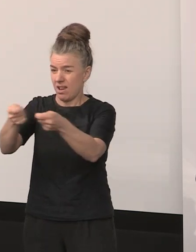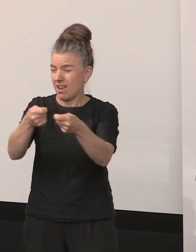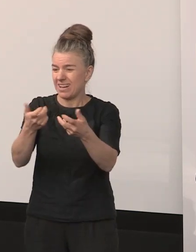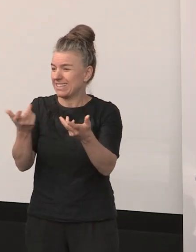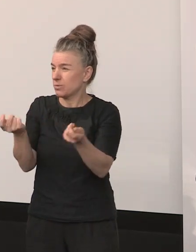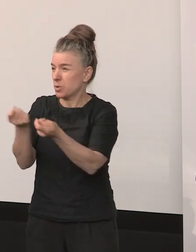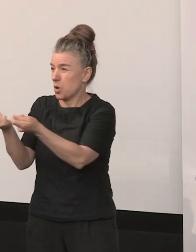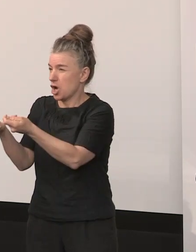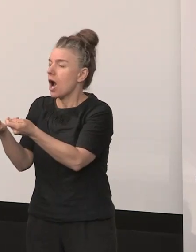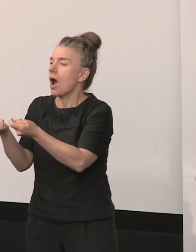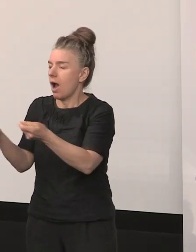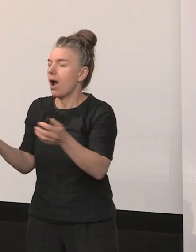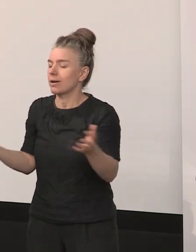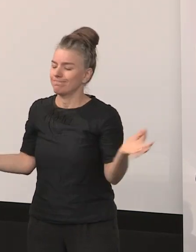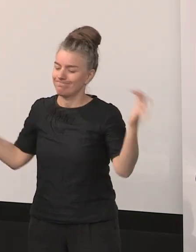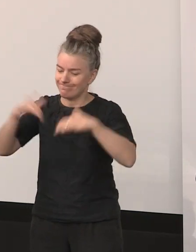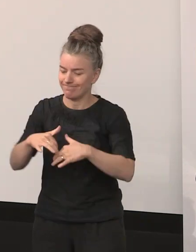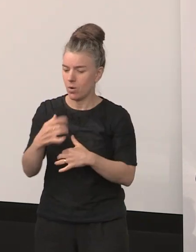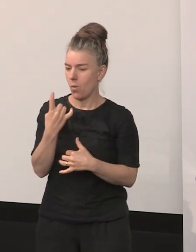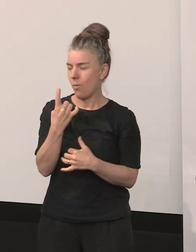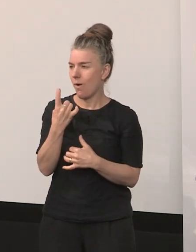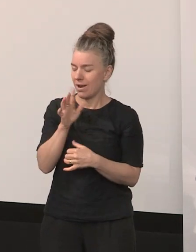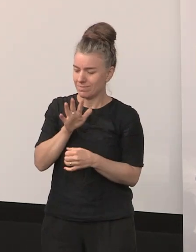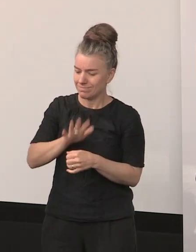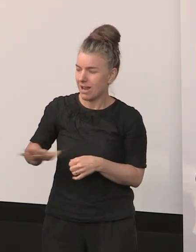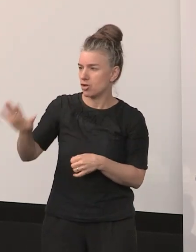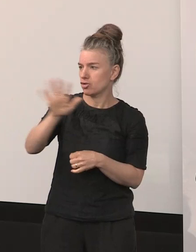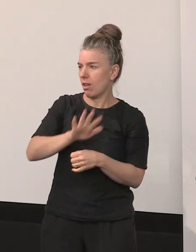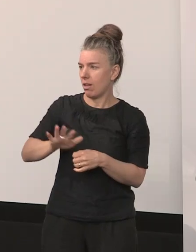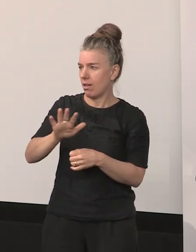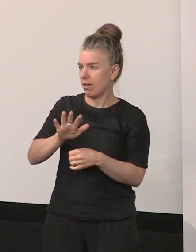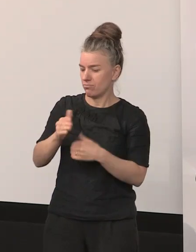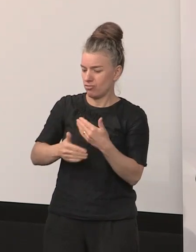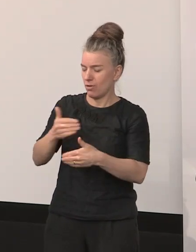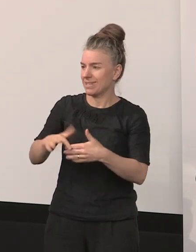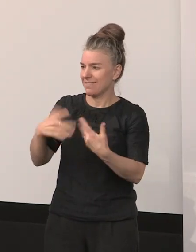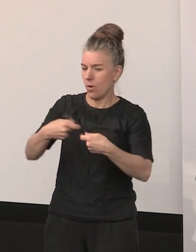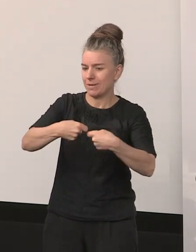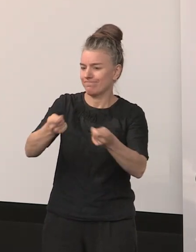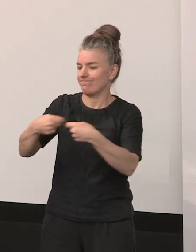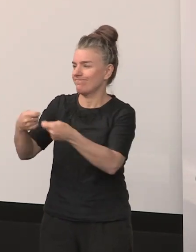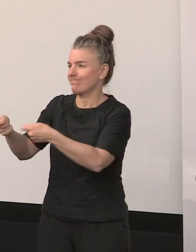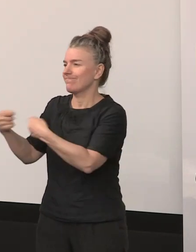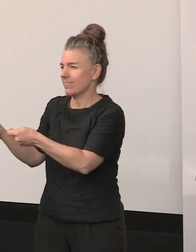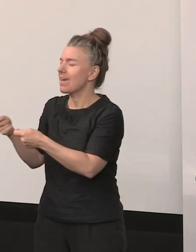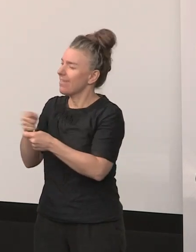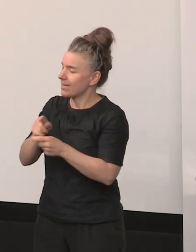so, out through DHBs, the procurement of it wasn't working. The Ministry pulled